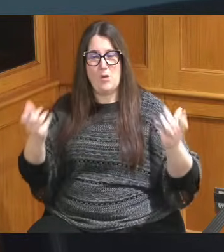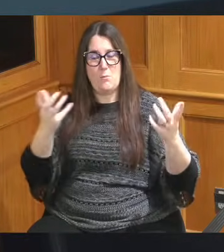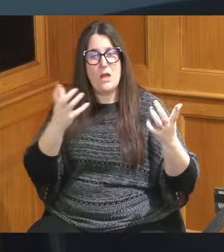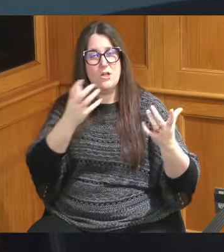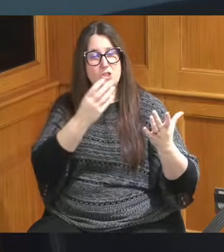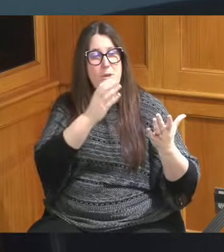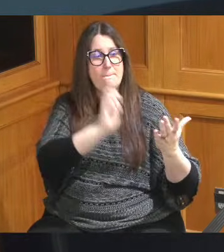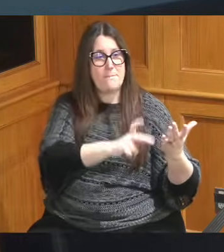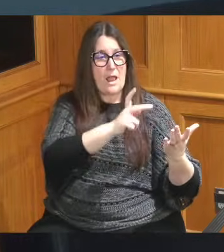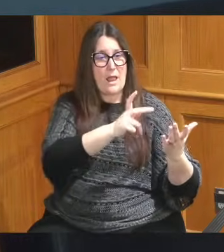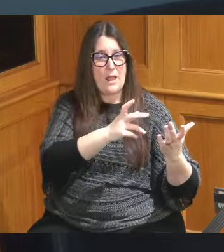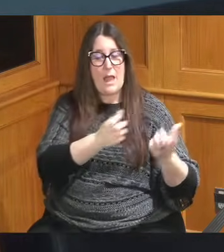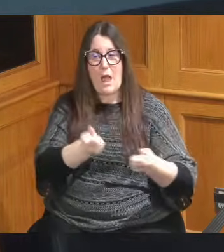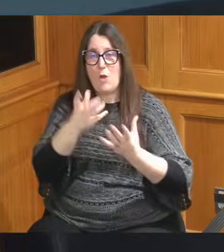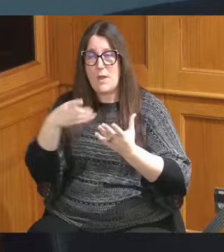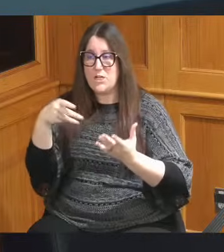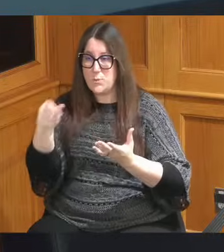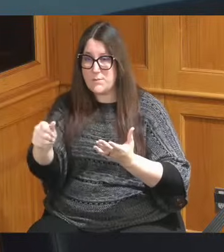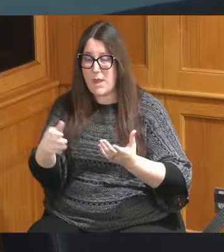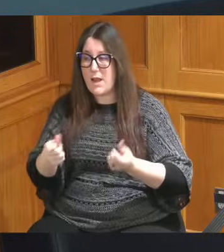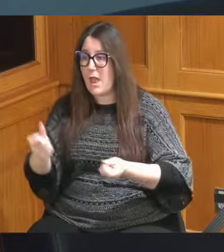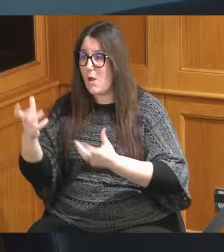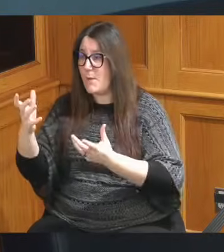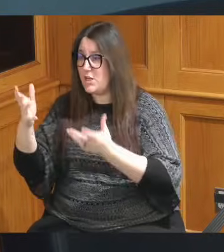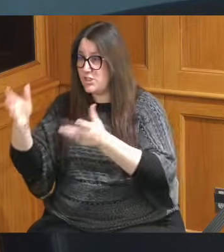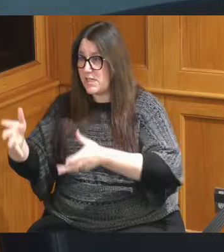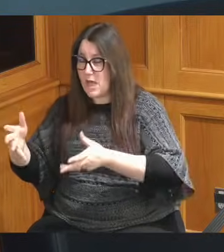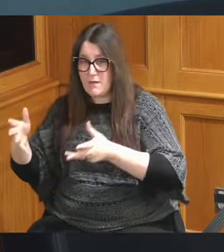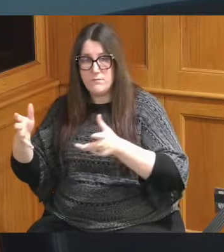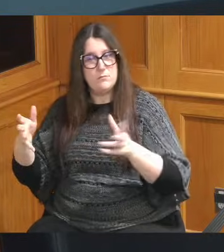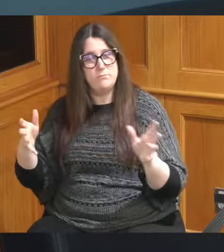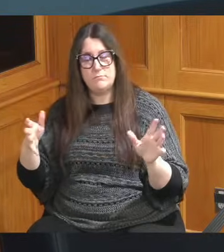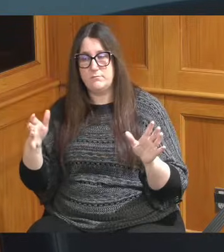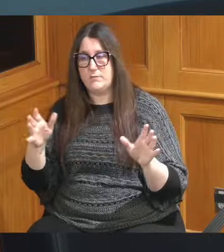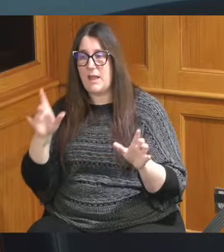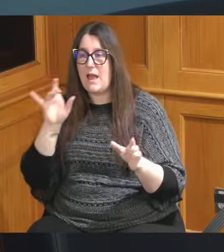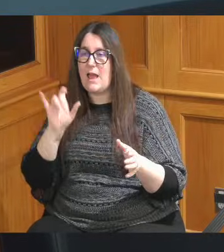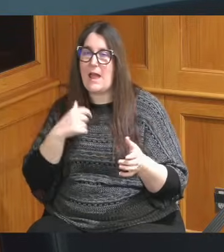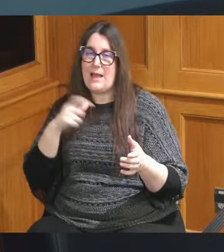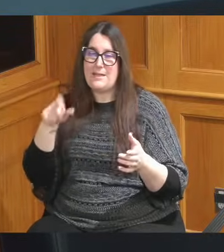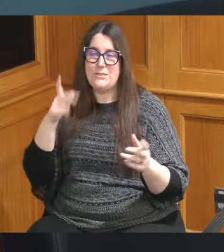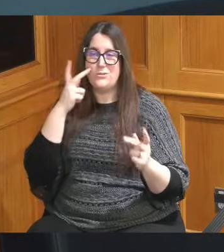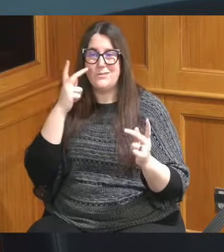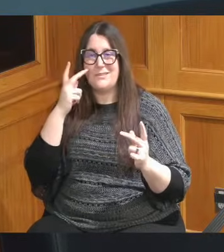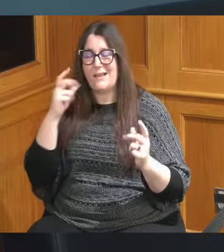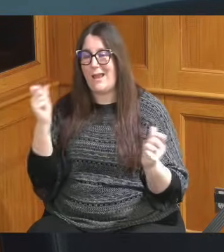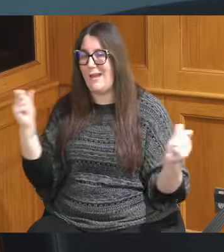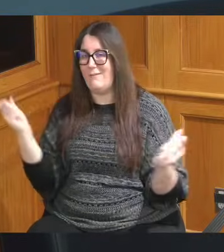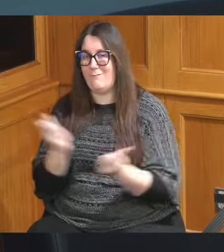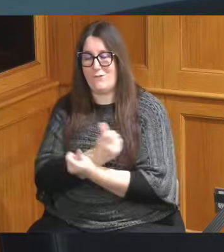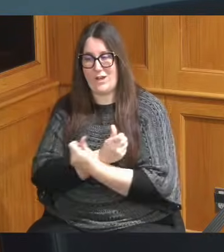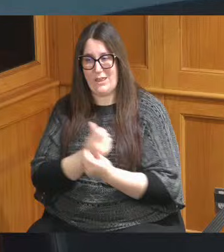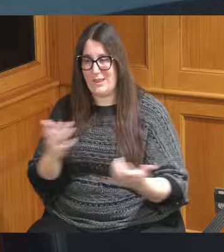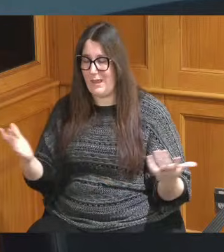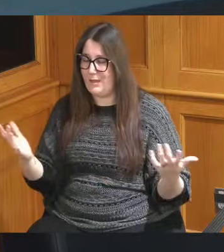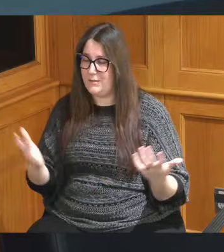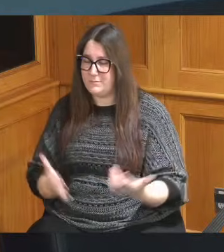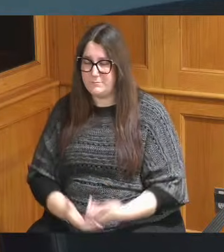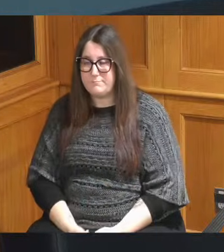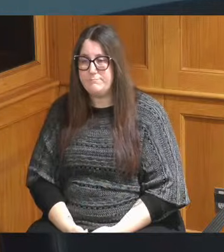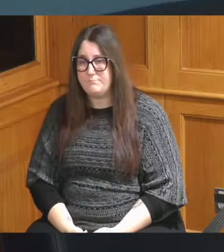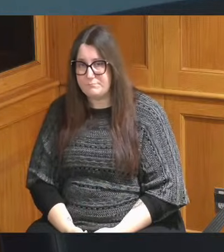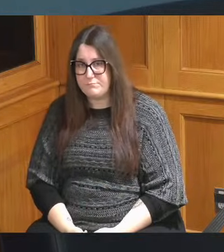then how much we been spent. So those are are my I want to clarif clarify, I'm I'm clear on what I